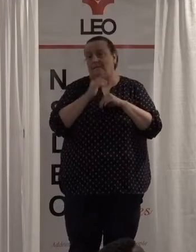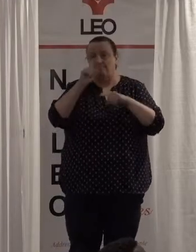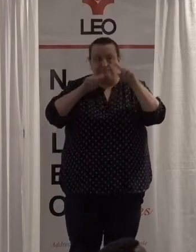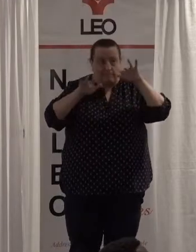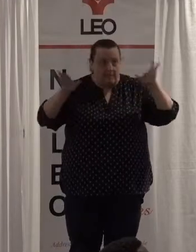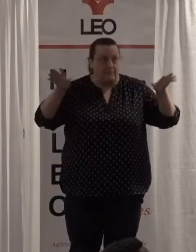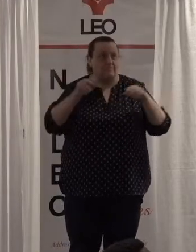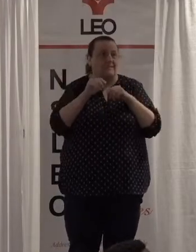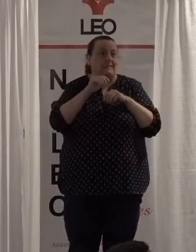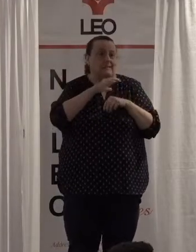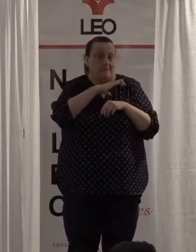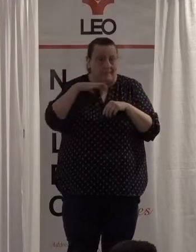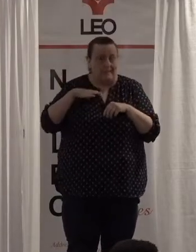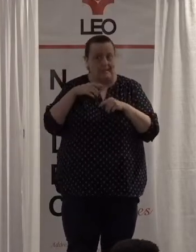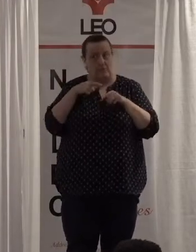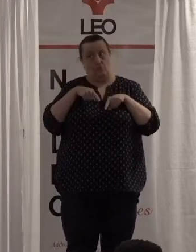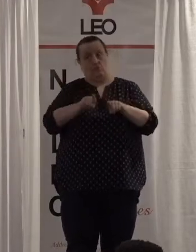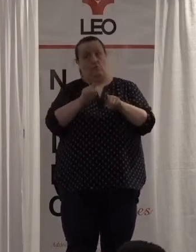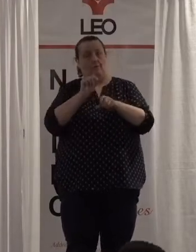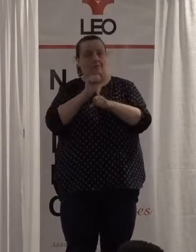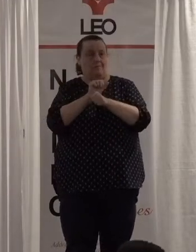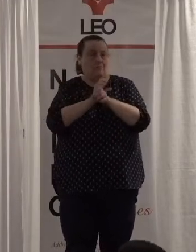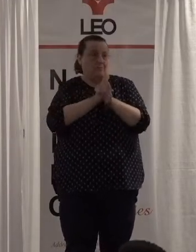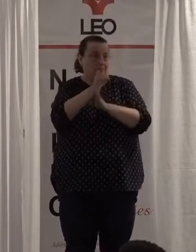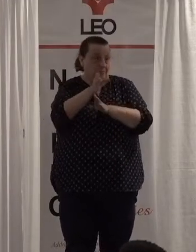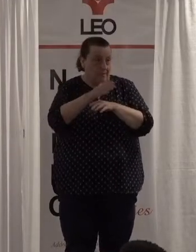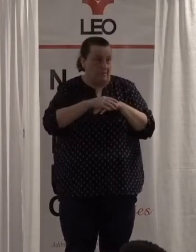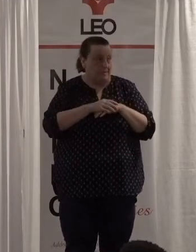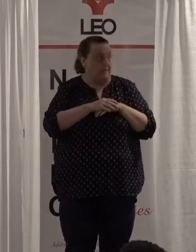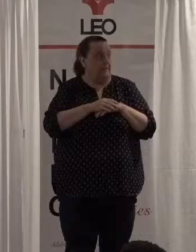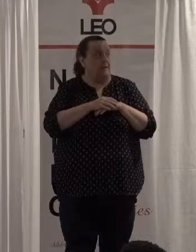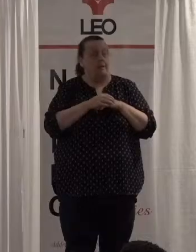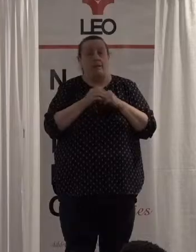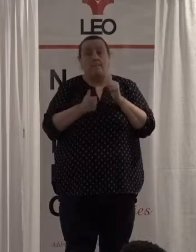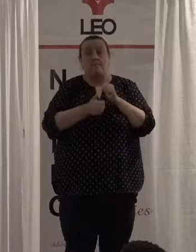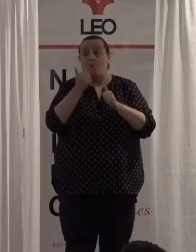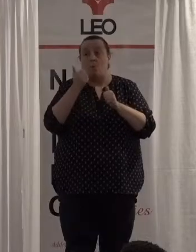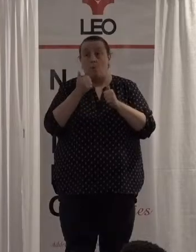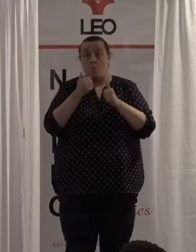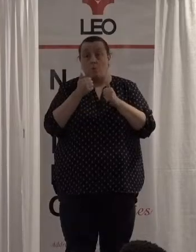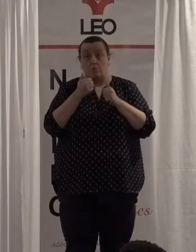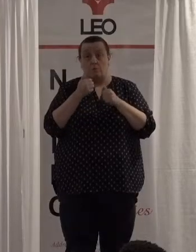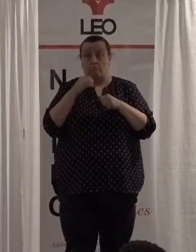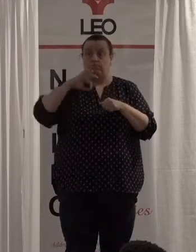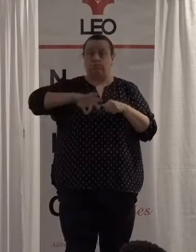DURING HIS CAREER BUT HIS MOST REWARDING ONE WAS CONTRIBUTING EIGHT YEARS TO THE